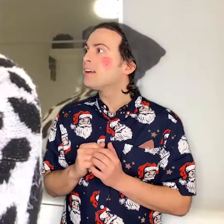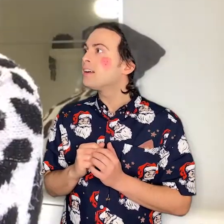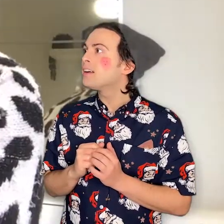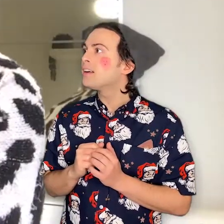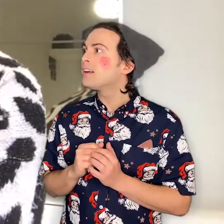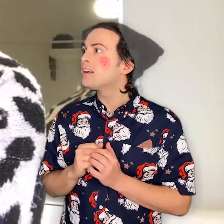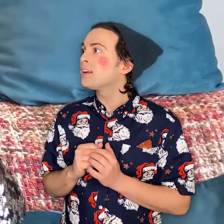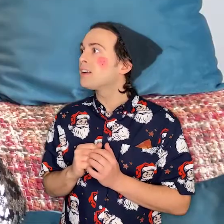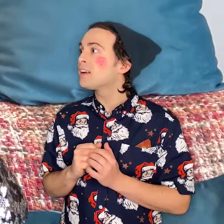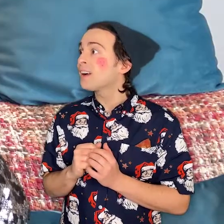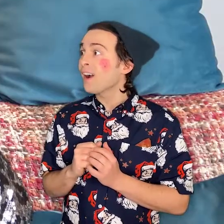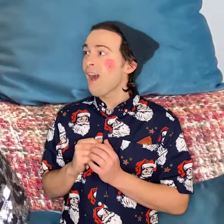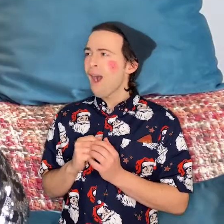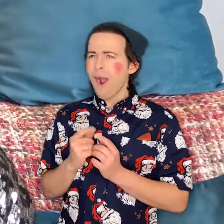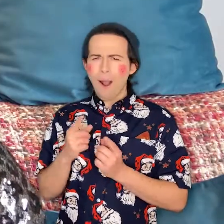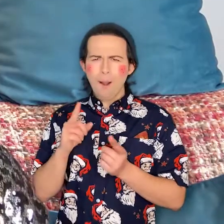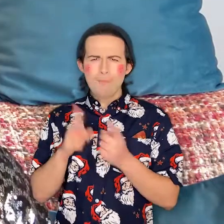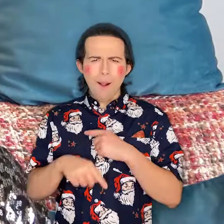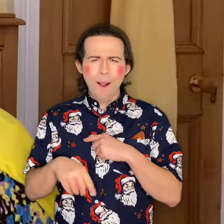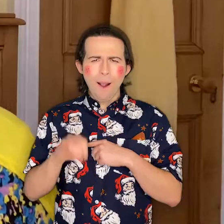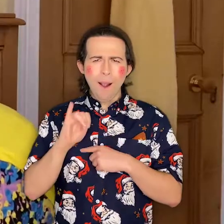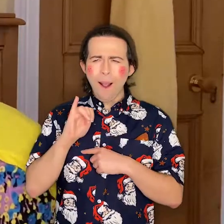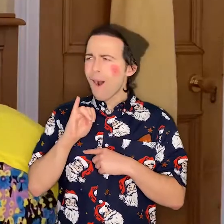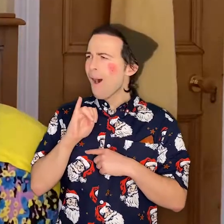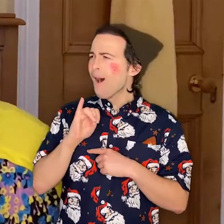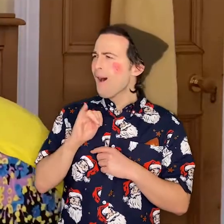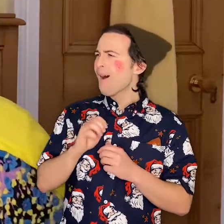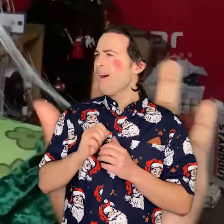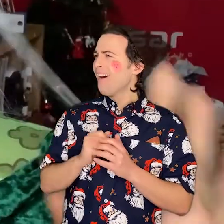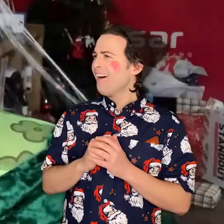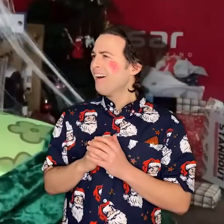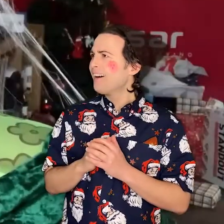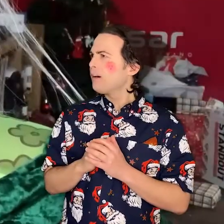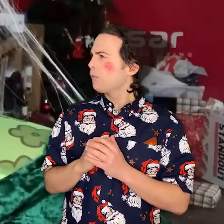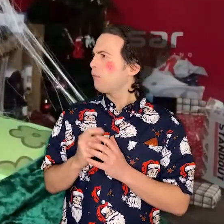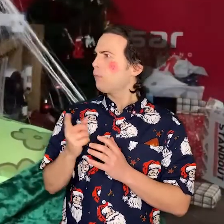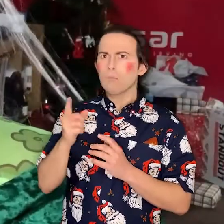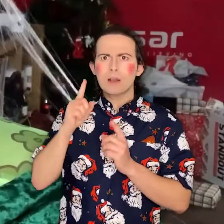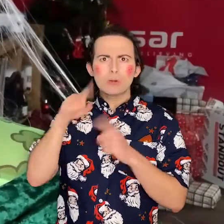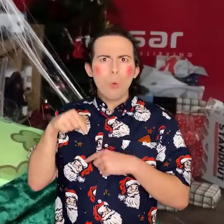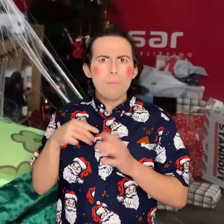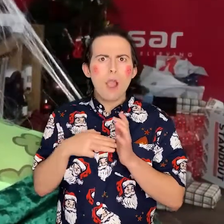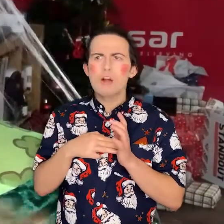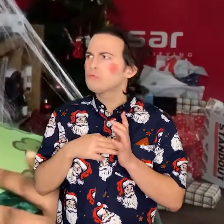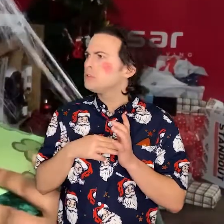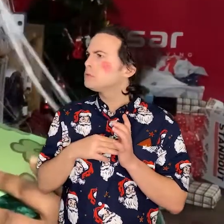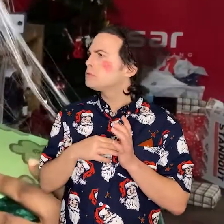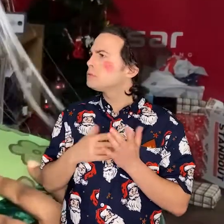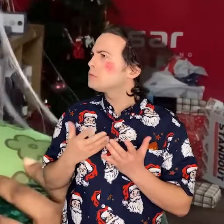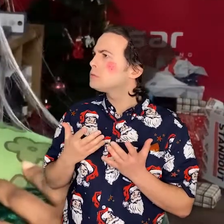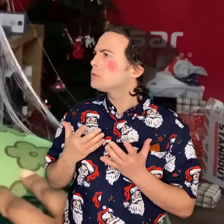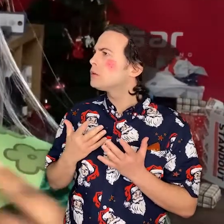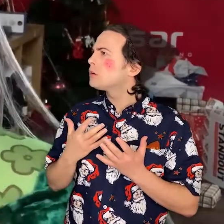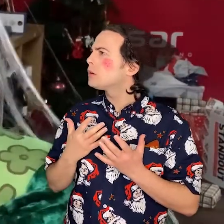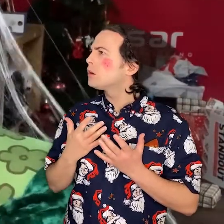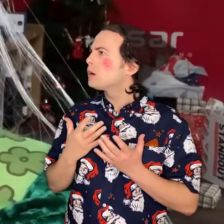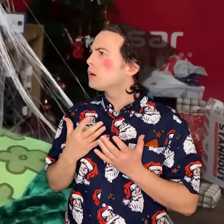Carina – Oh ya cheeky wee/ Wind – Eh ladies Cyndi – Doesn’t matter what I’m wearing, the starting eleven of the national team are